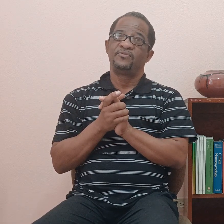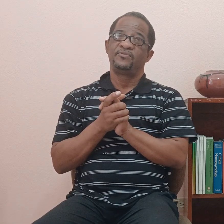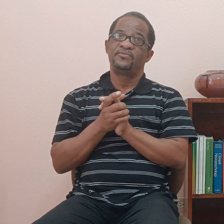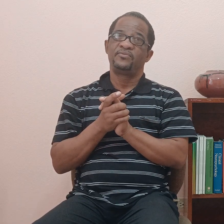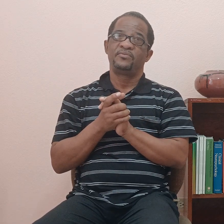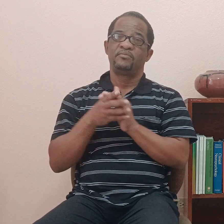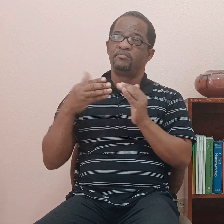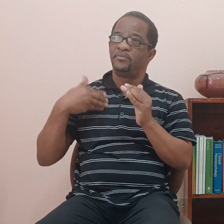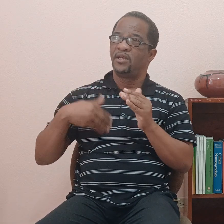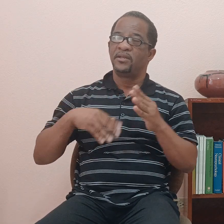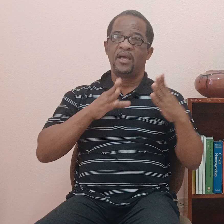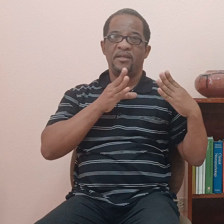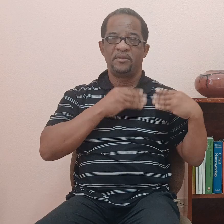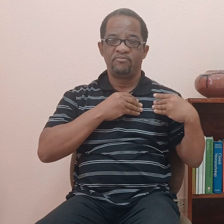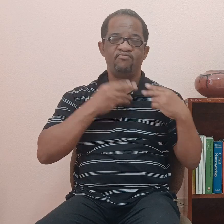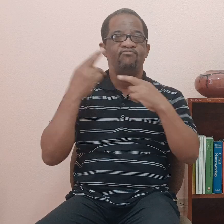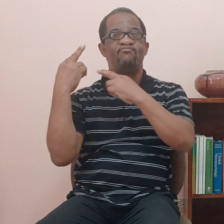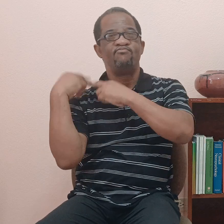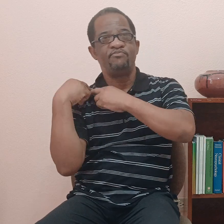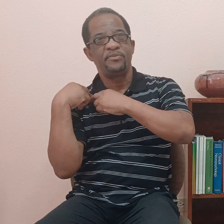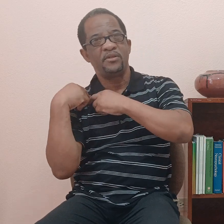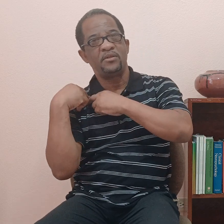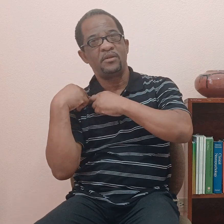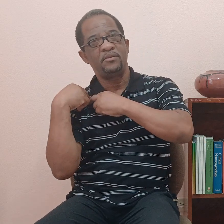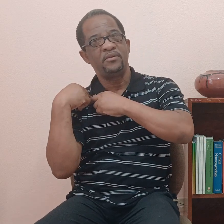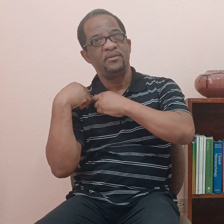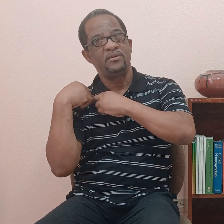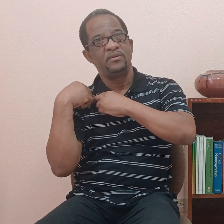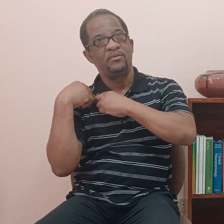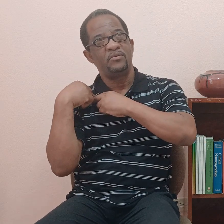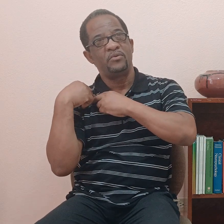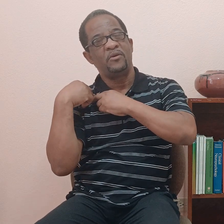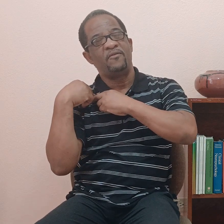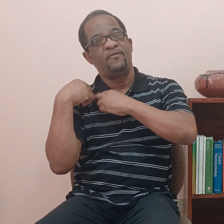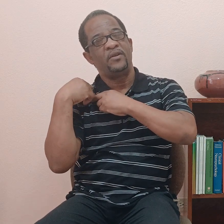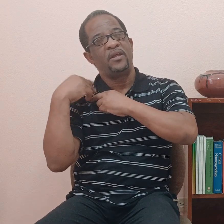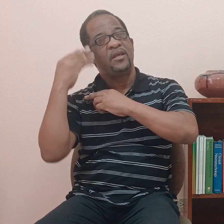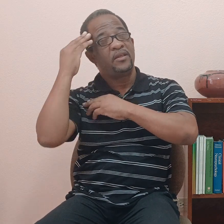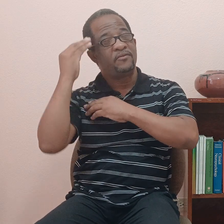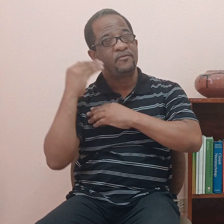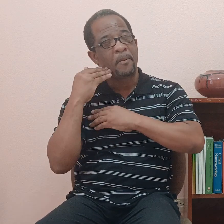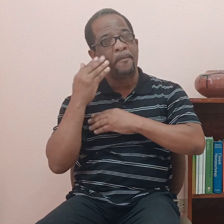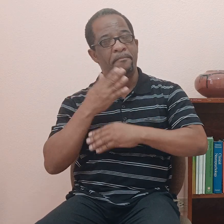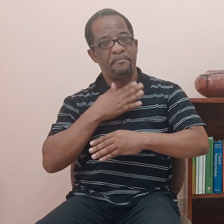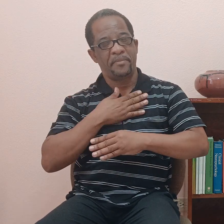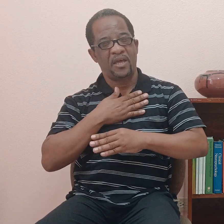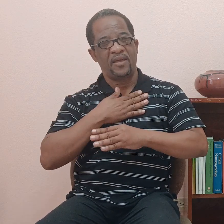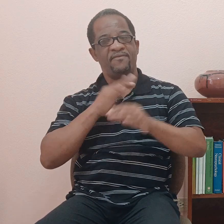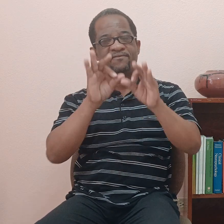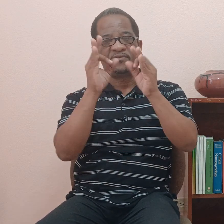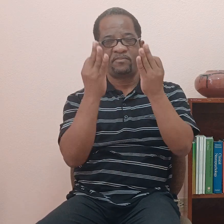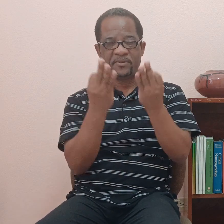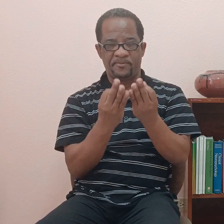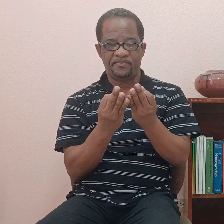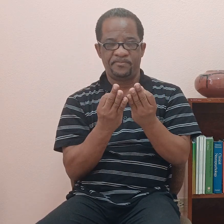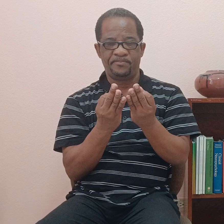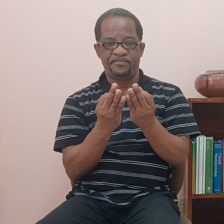I accept the responsibility of being the head of my household.